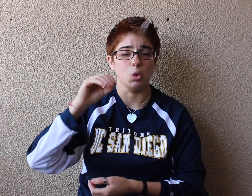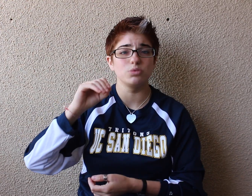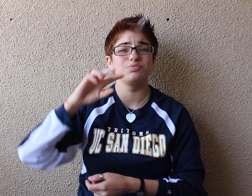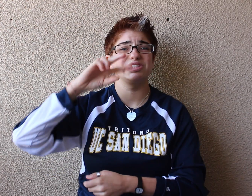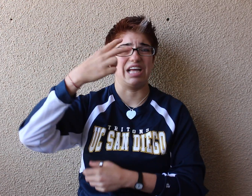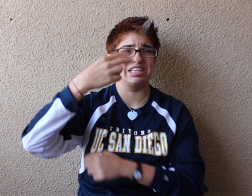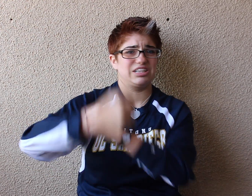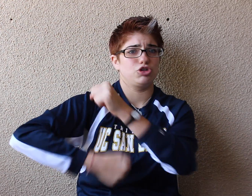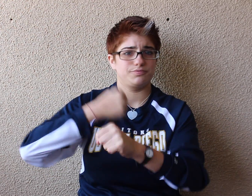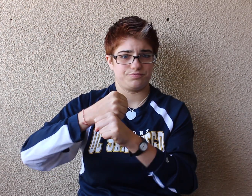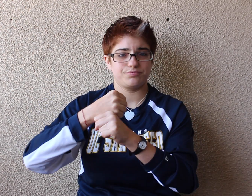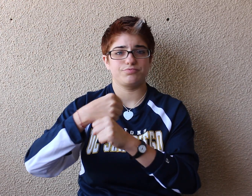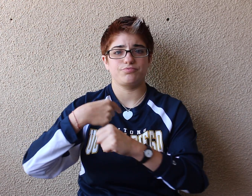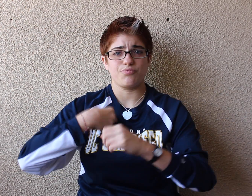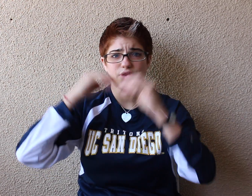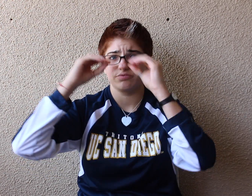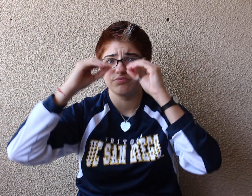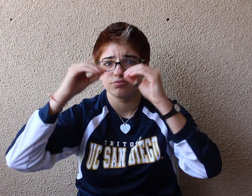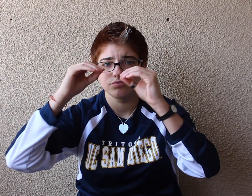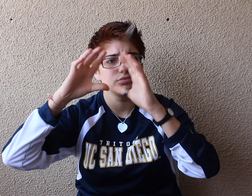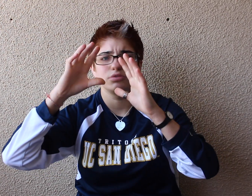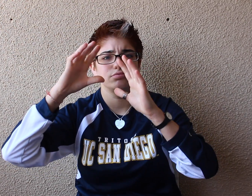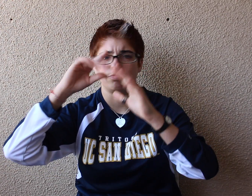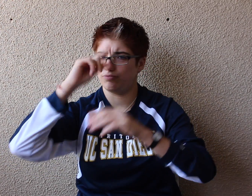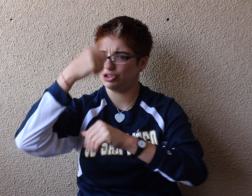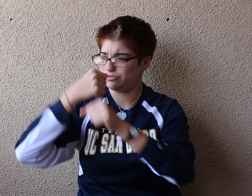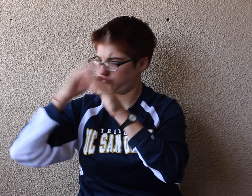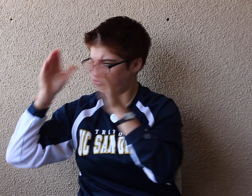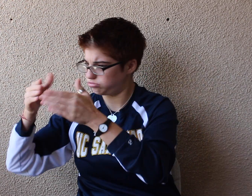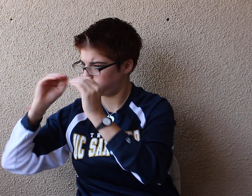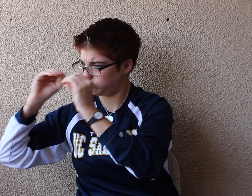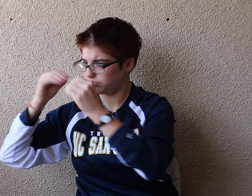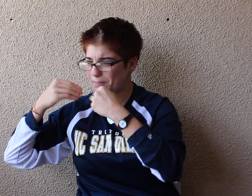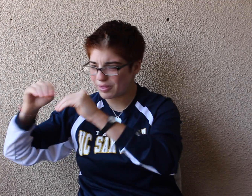Because of that, our focus during the second year isn’t necessarily about how to teach. That would be mostly during our first year.